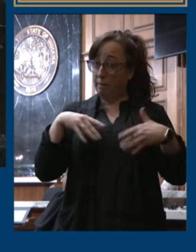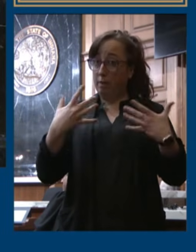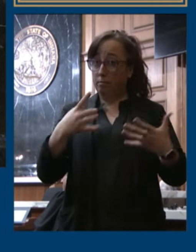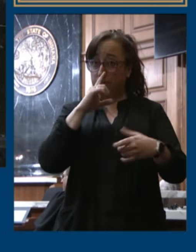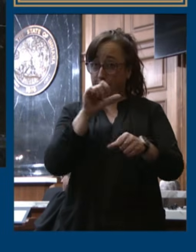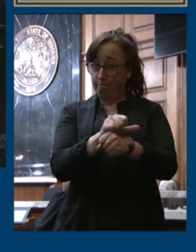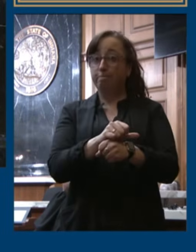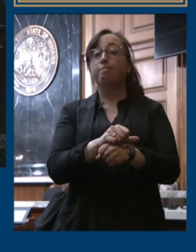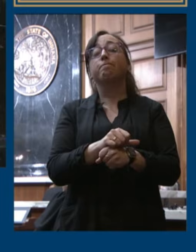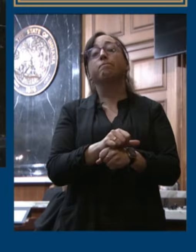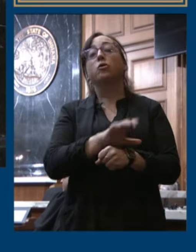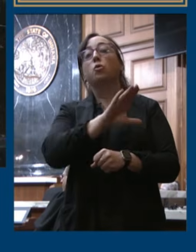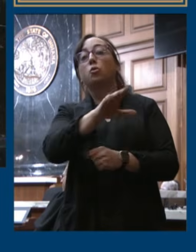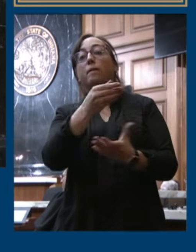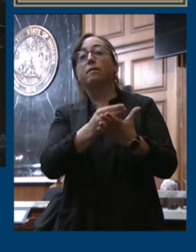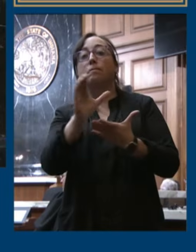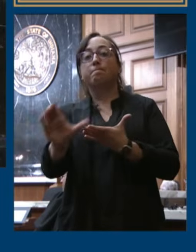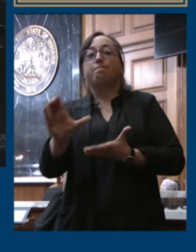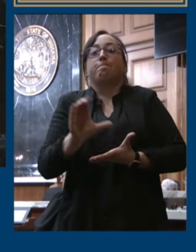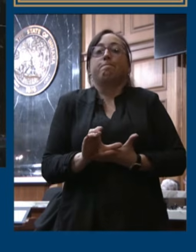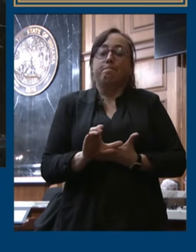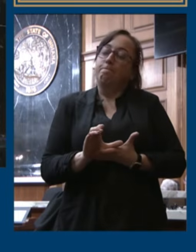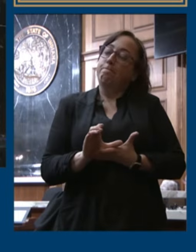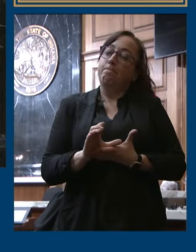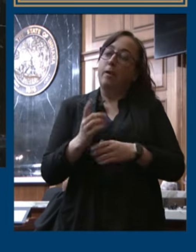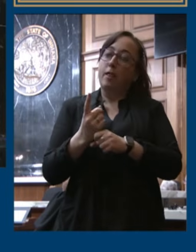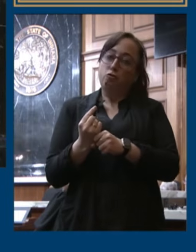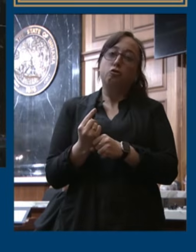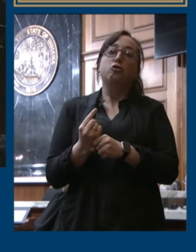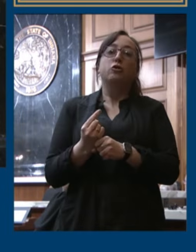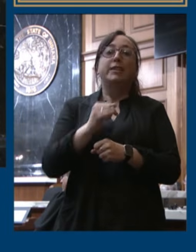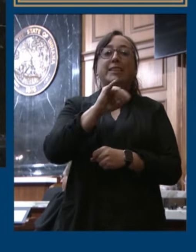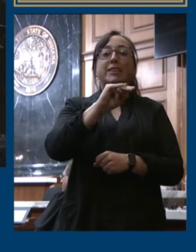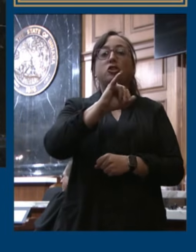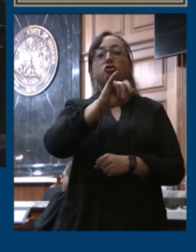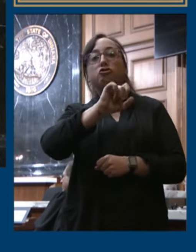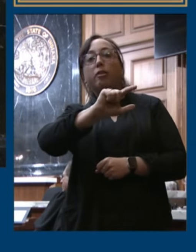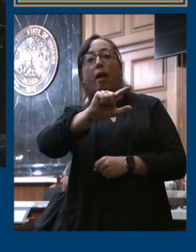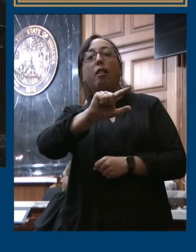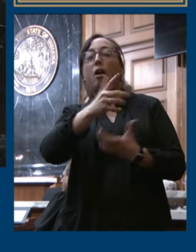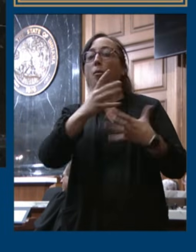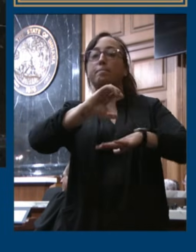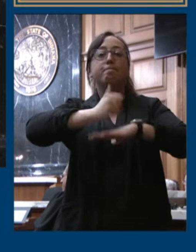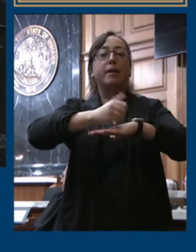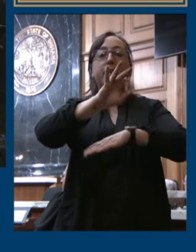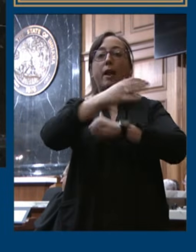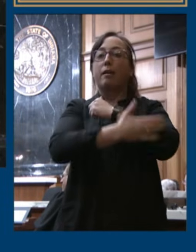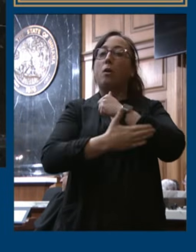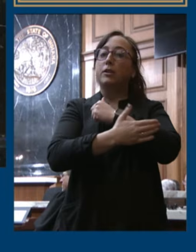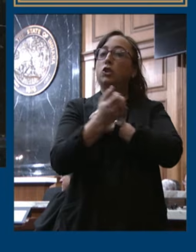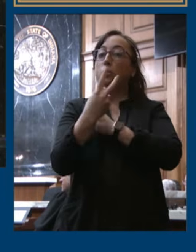THANKS TO YOUR FUNDING JUST LAST YEAR, INJAIL IS ALREADY IN NINE COUNTIES WITH 12 MORE IN THE WORKS AND